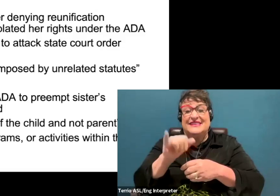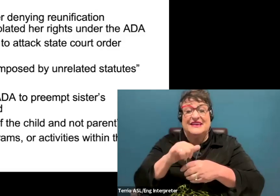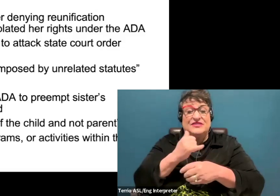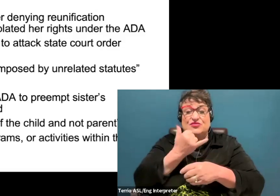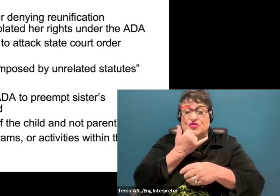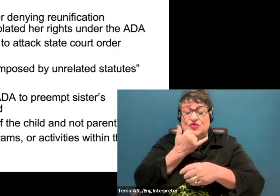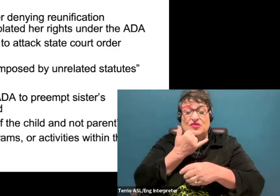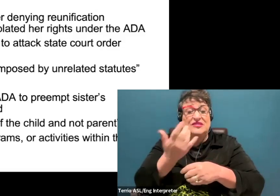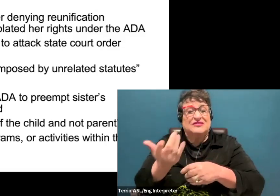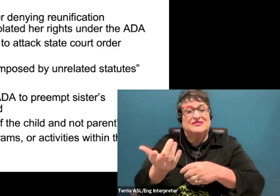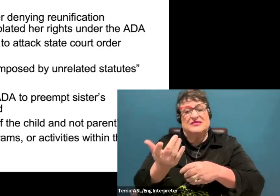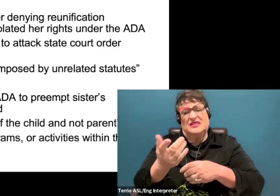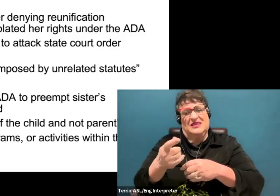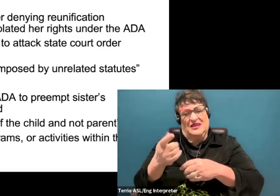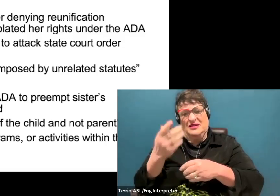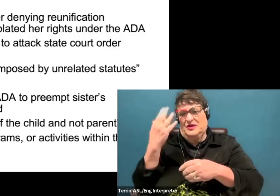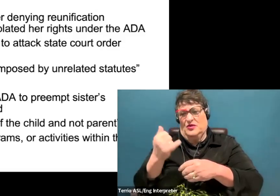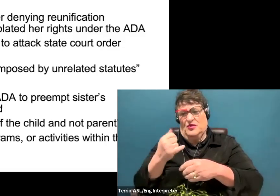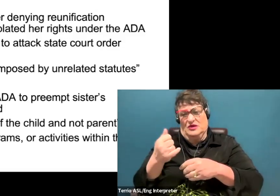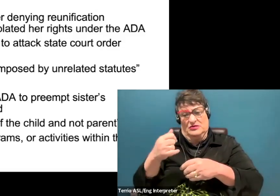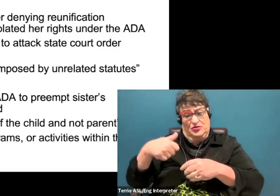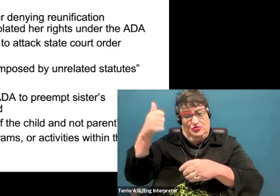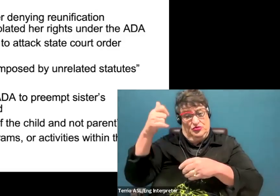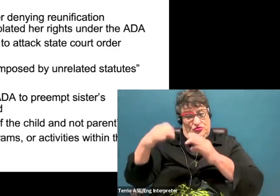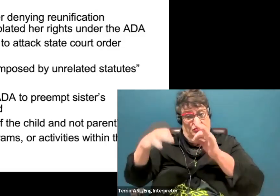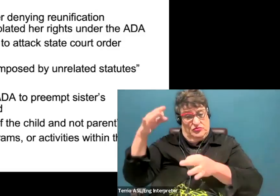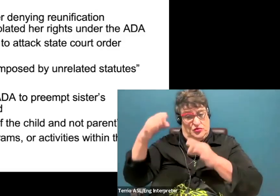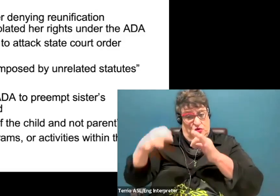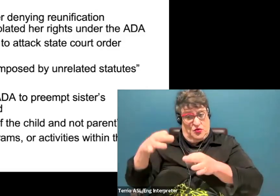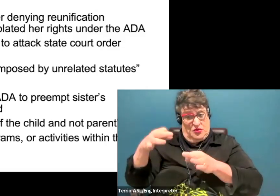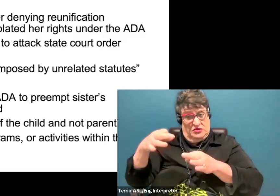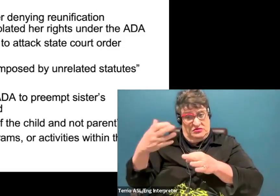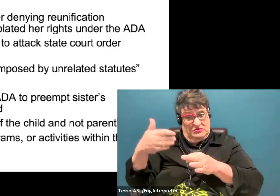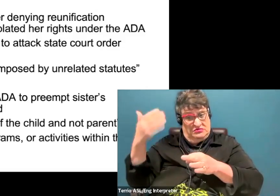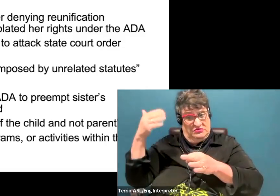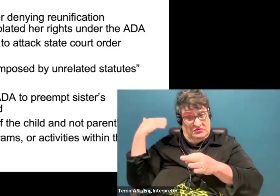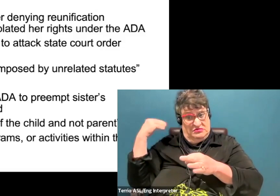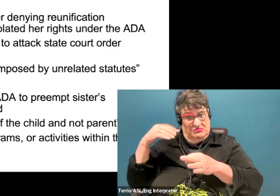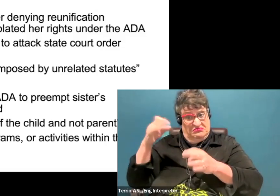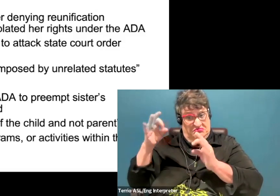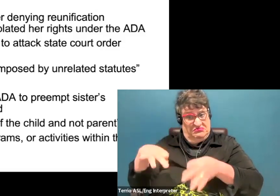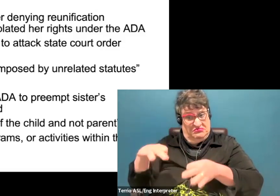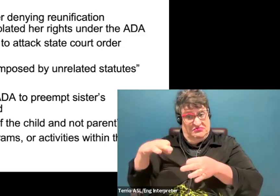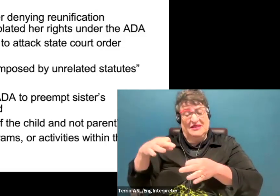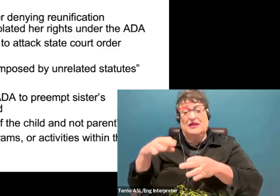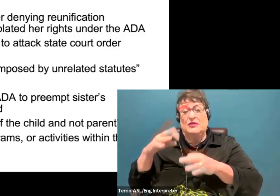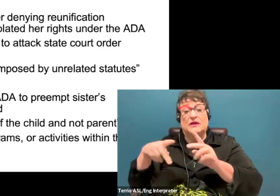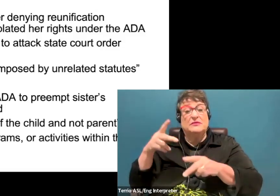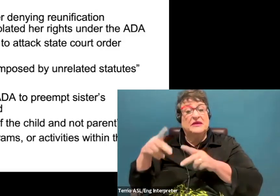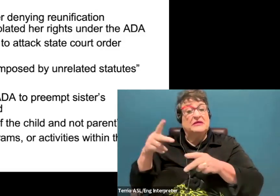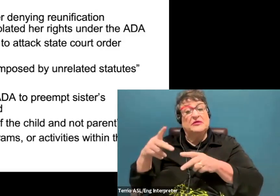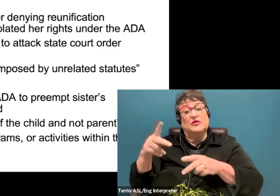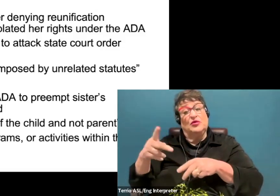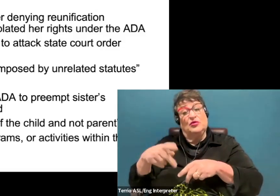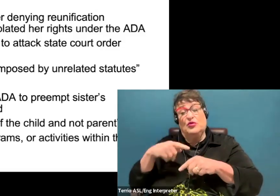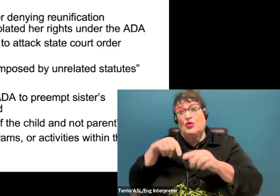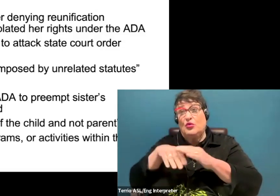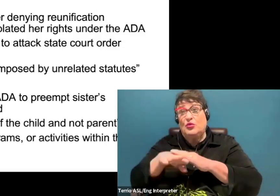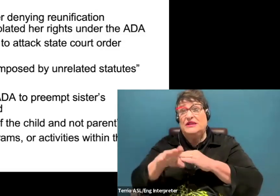what our Supreme Court said is that even when, you know, people are involuntarily brought into proceedings that like,